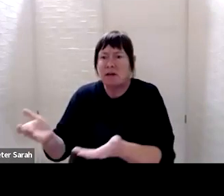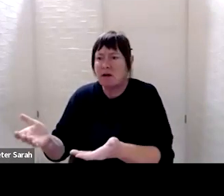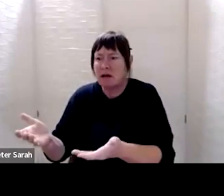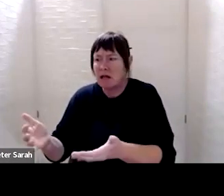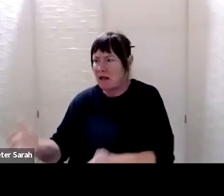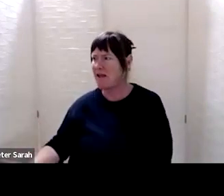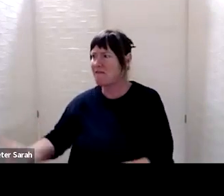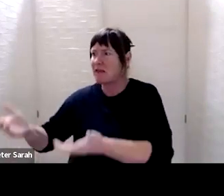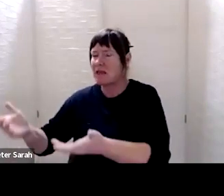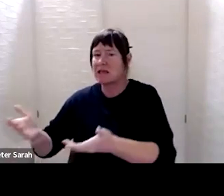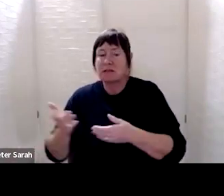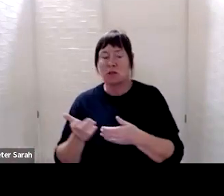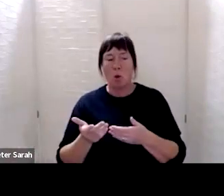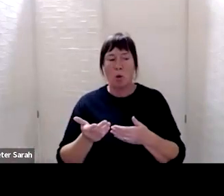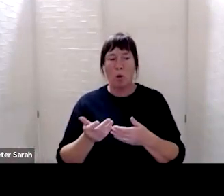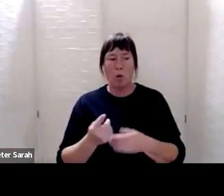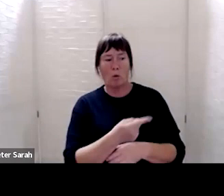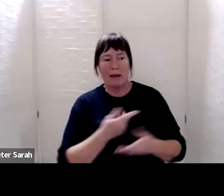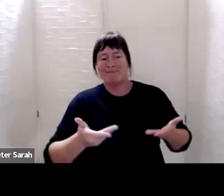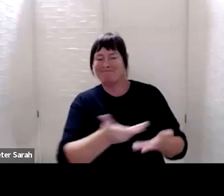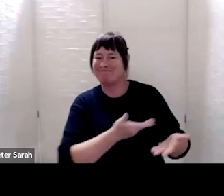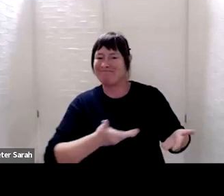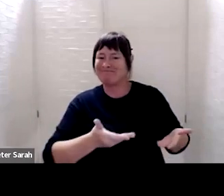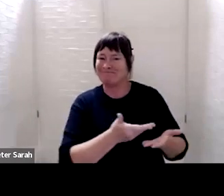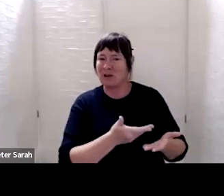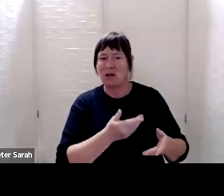And so we’ve discussed that therapy should be included